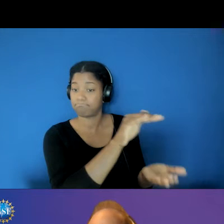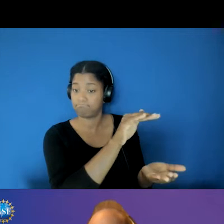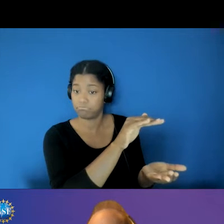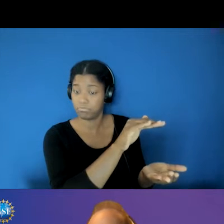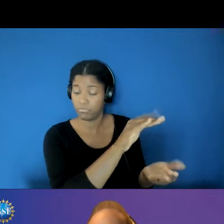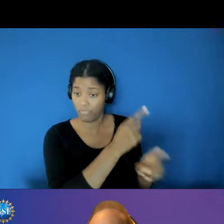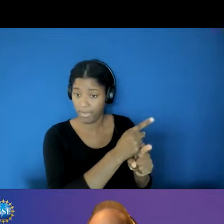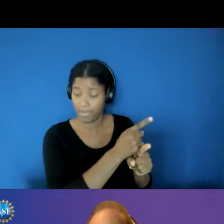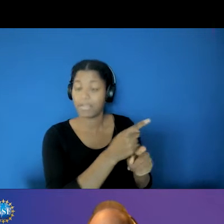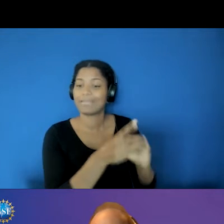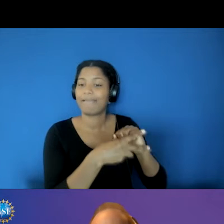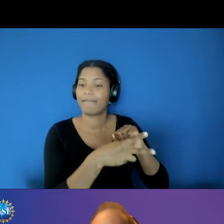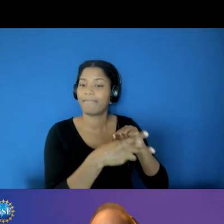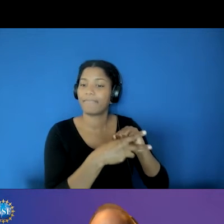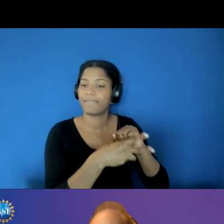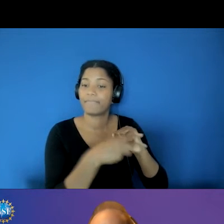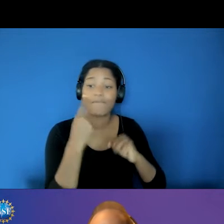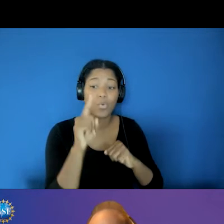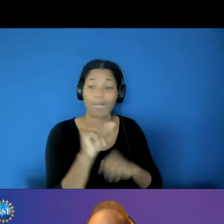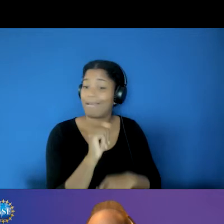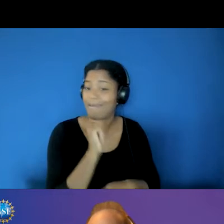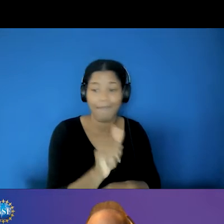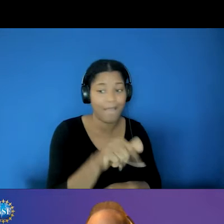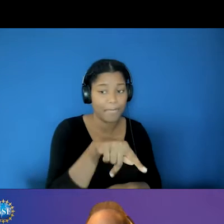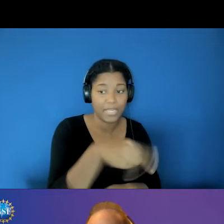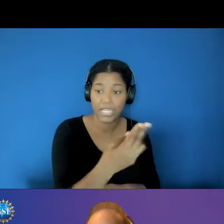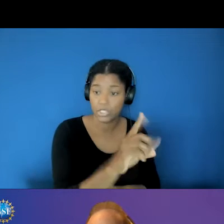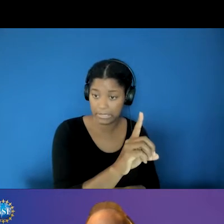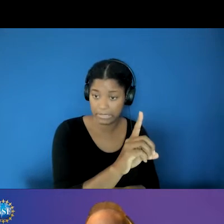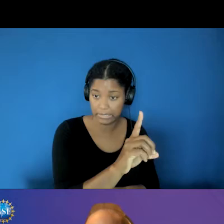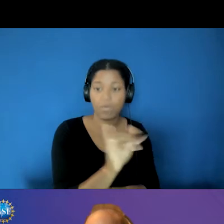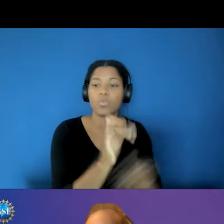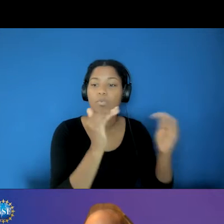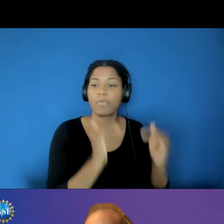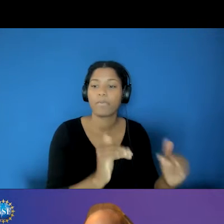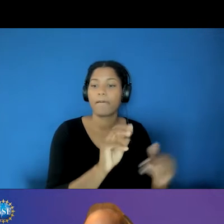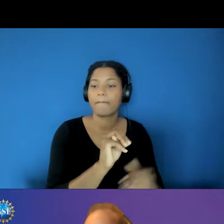that is reserved for non-PhD granting institutions and minority serving institutions,